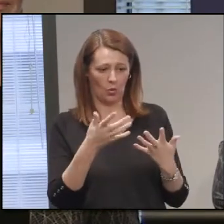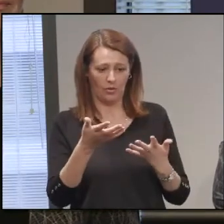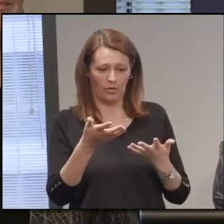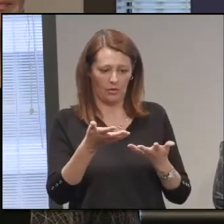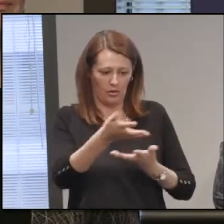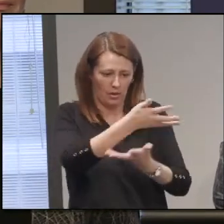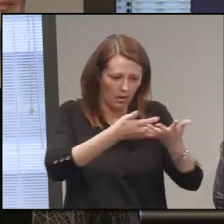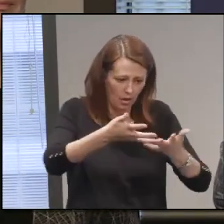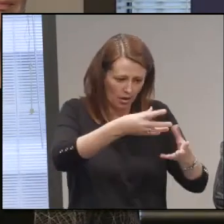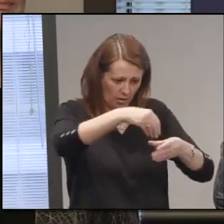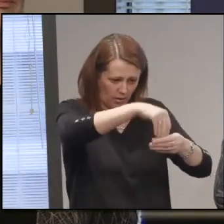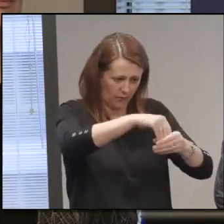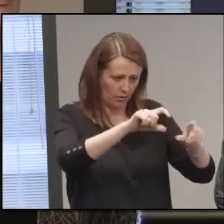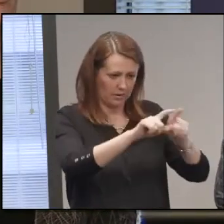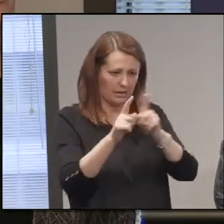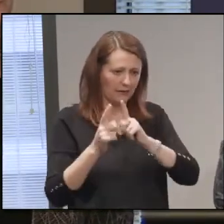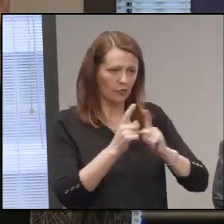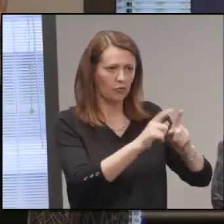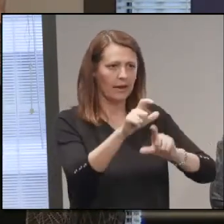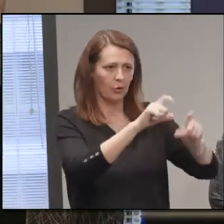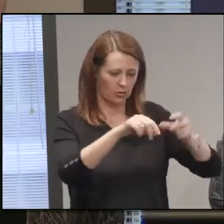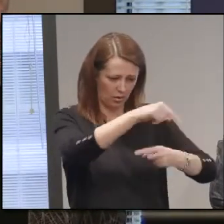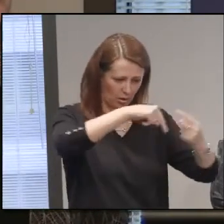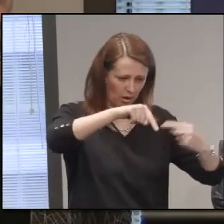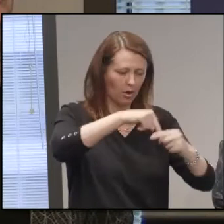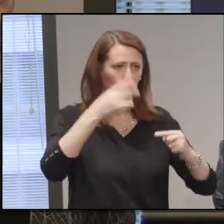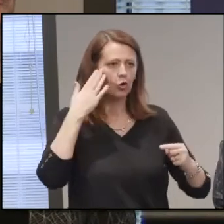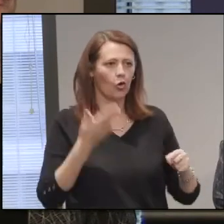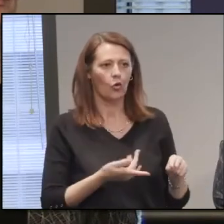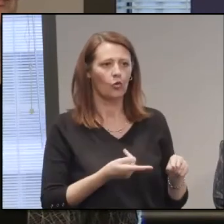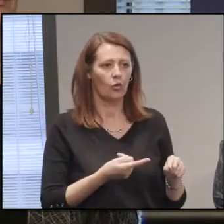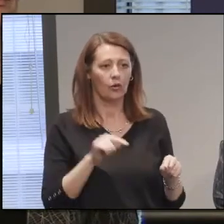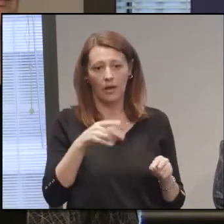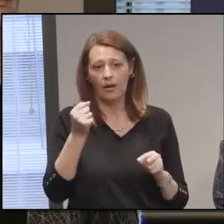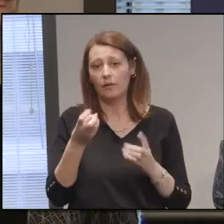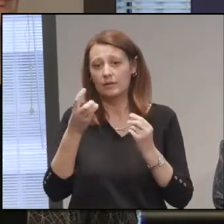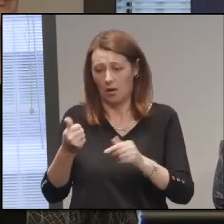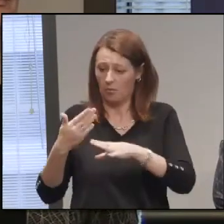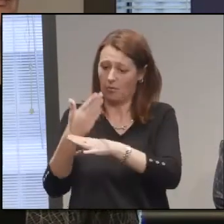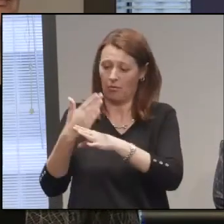but we can say with absolute certainty, apart from some occupational settings, people are almost